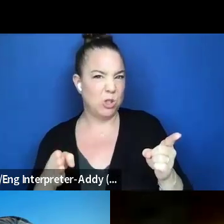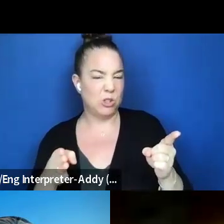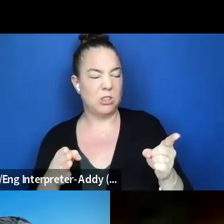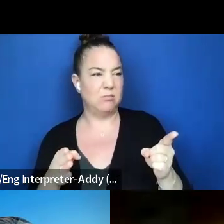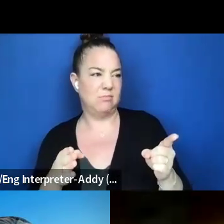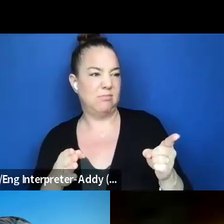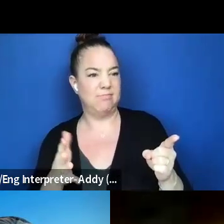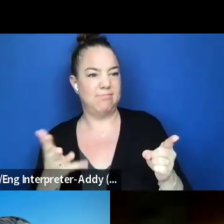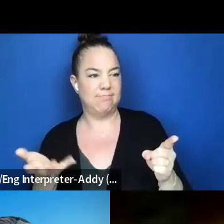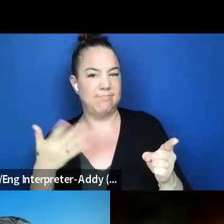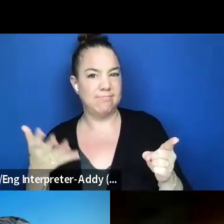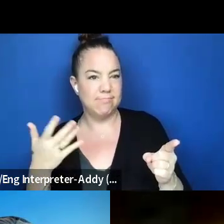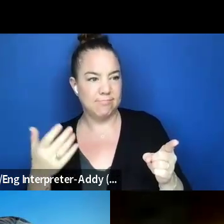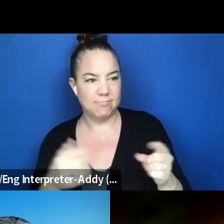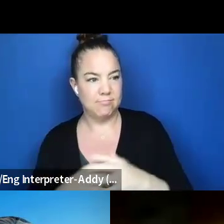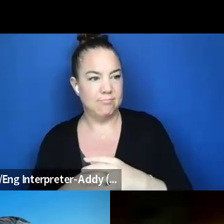Don Posh: there's no way for you